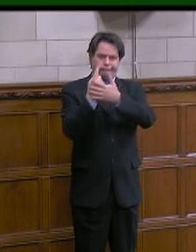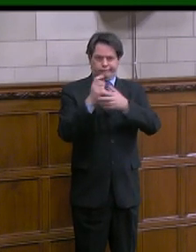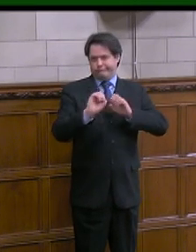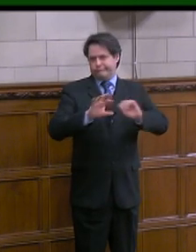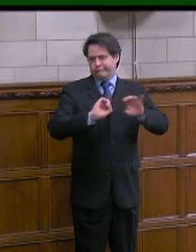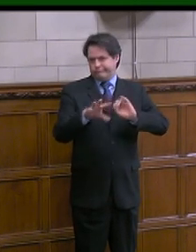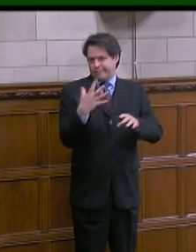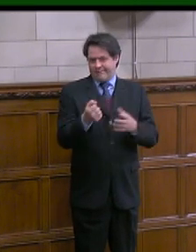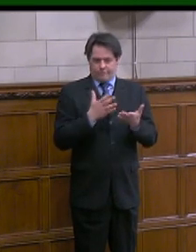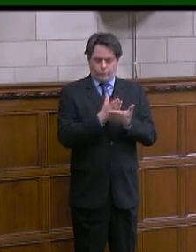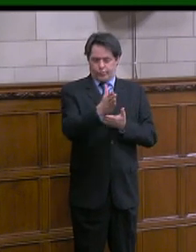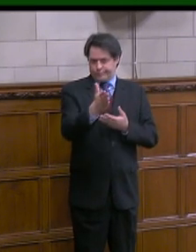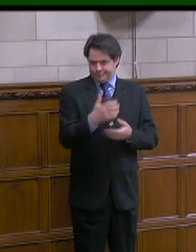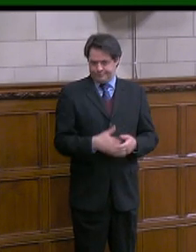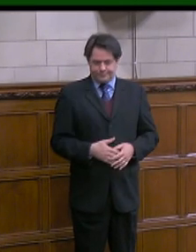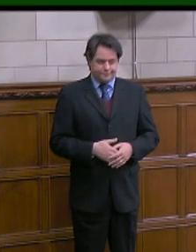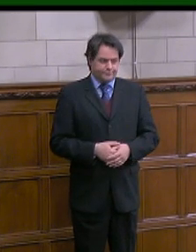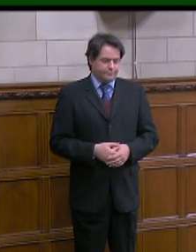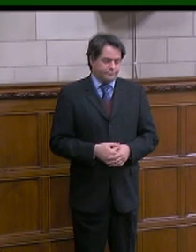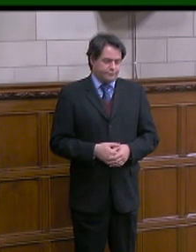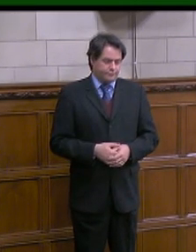interpretation of the debate.